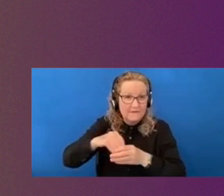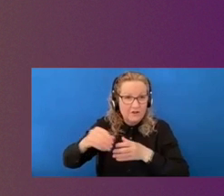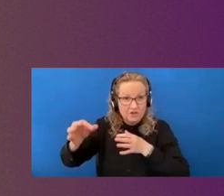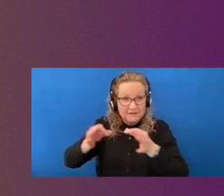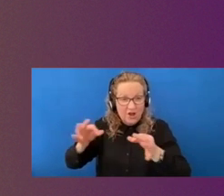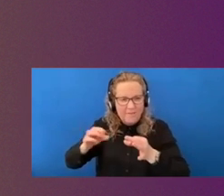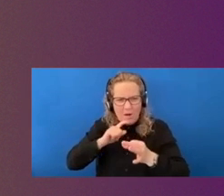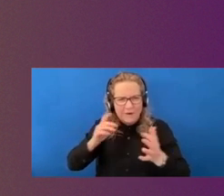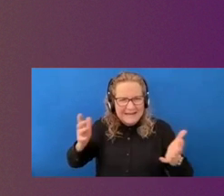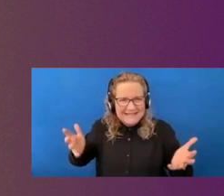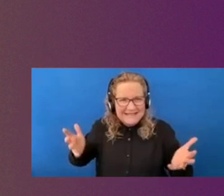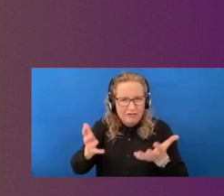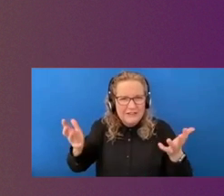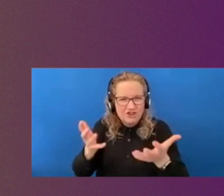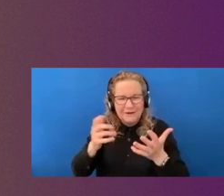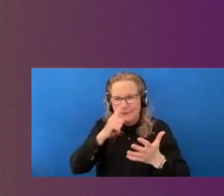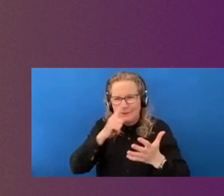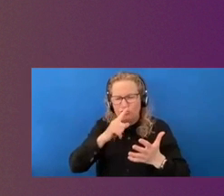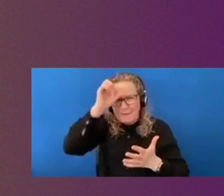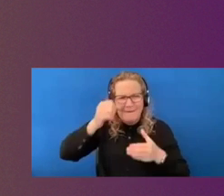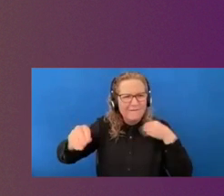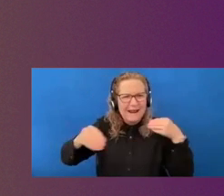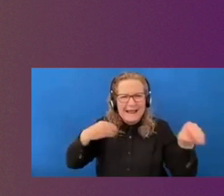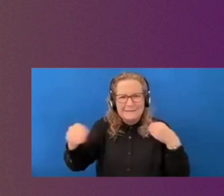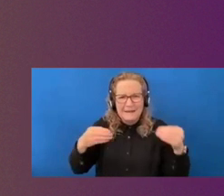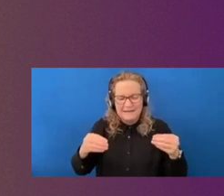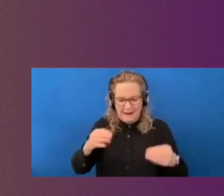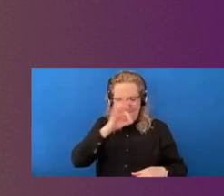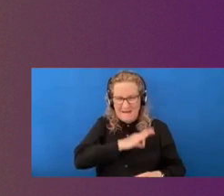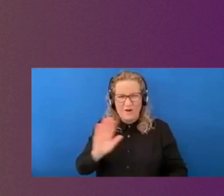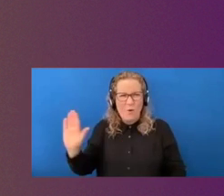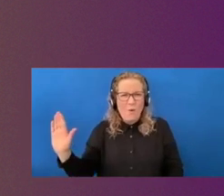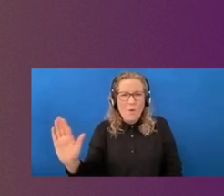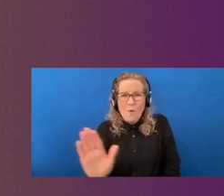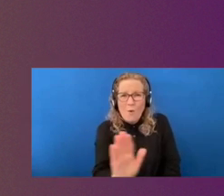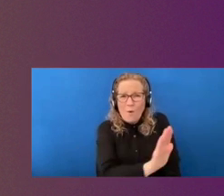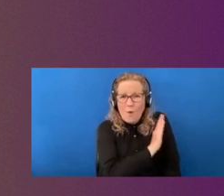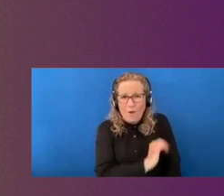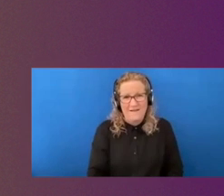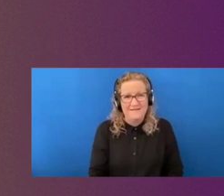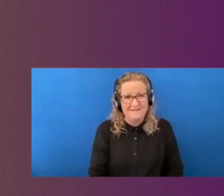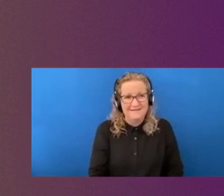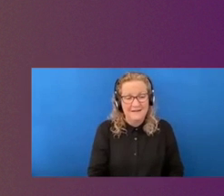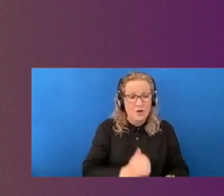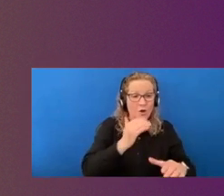that flexibility benefits everyone uh for working parents for single mothers for single parents